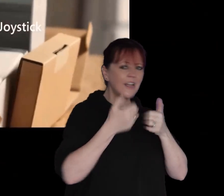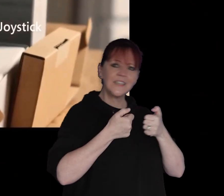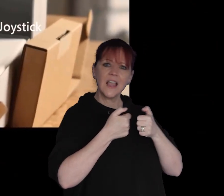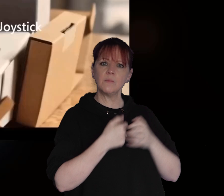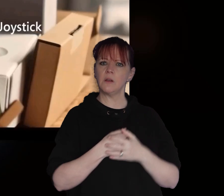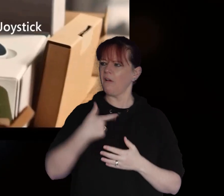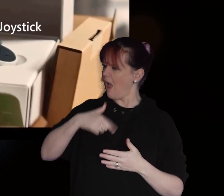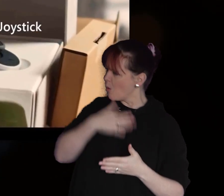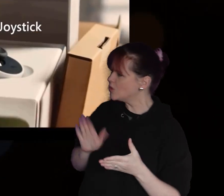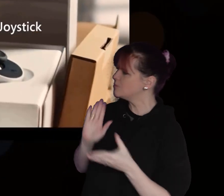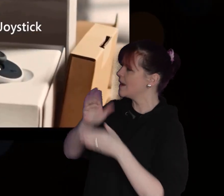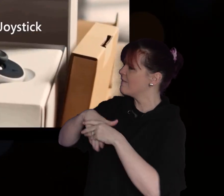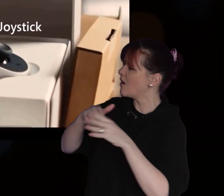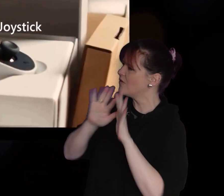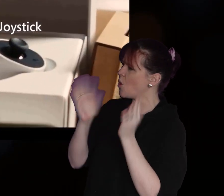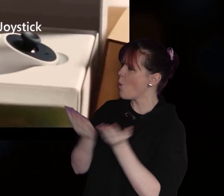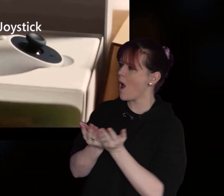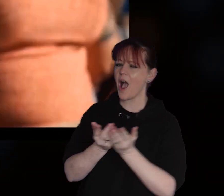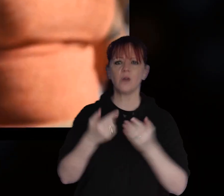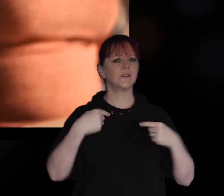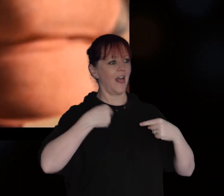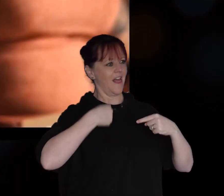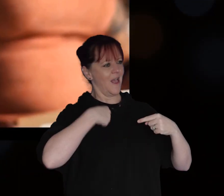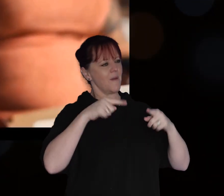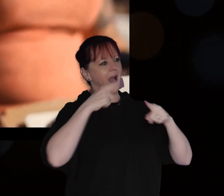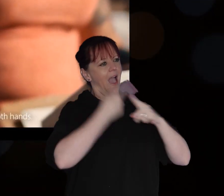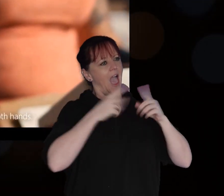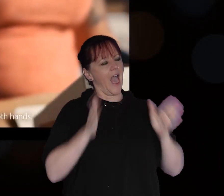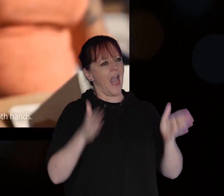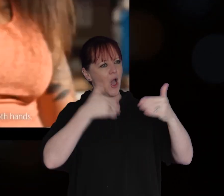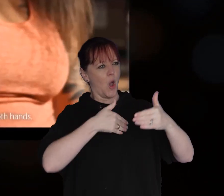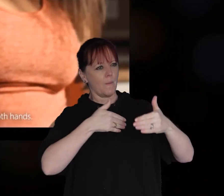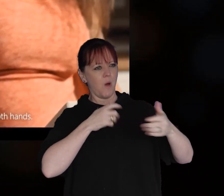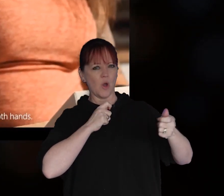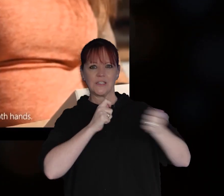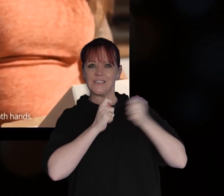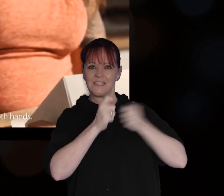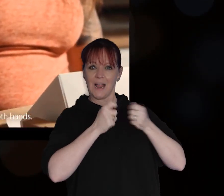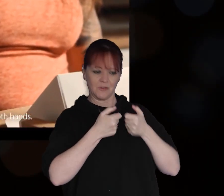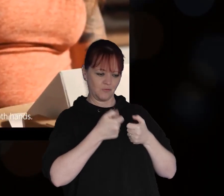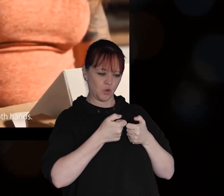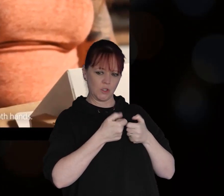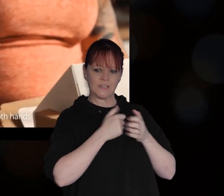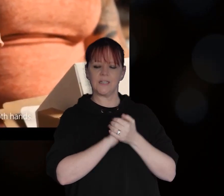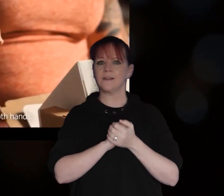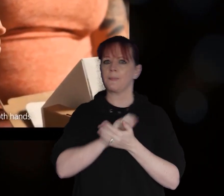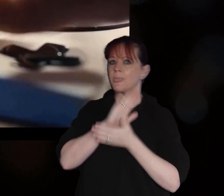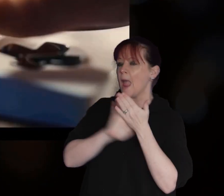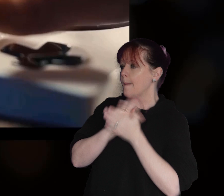So this is my Xbox Adaptive Joystick. It allows her to use the controller without using both hands.